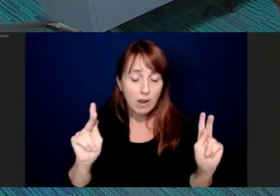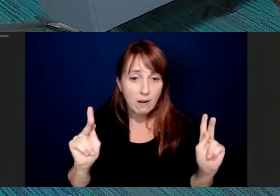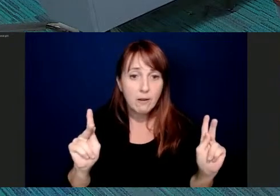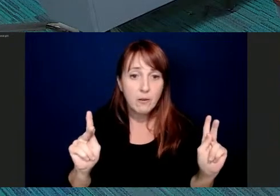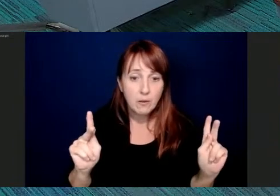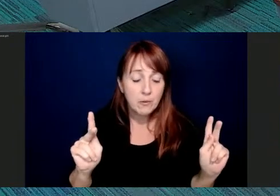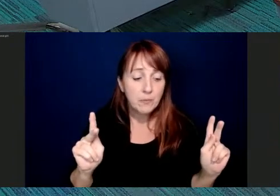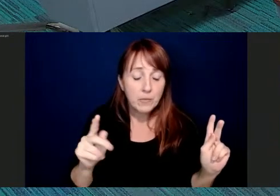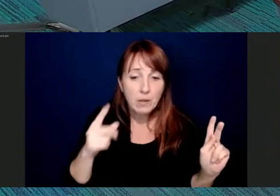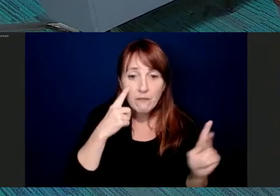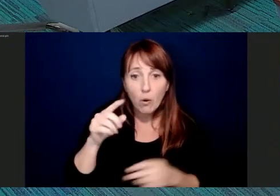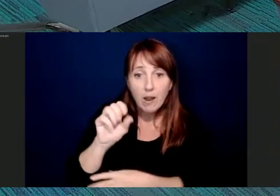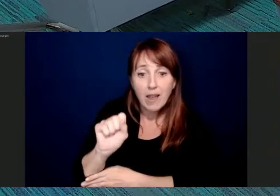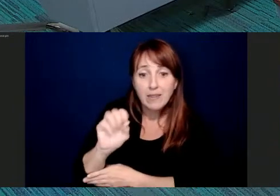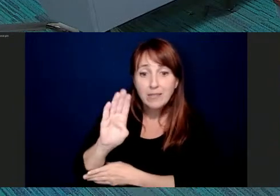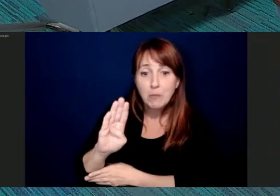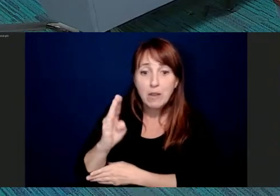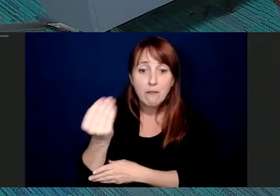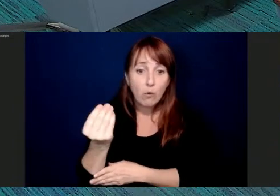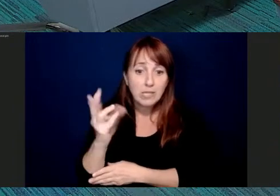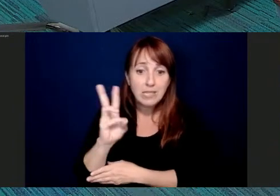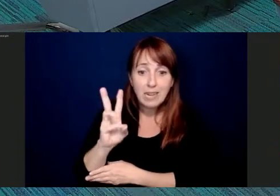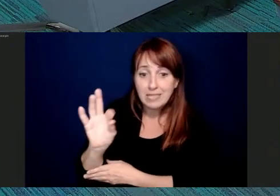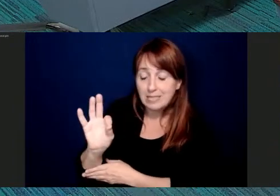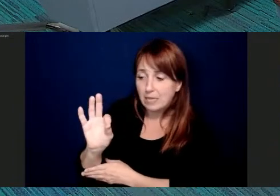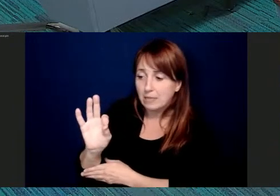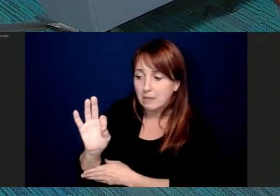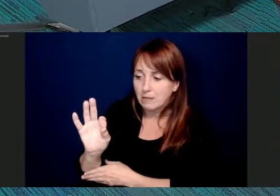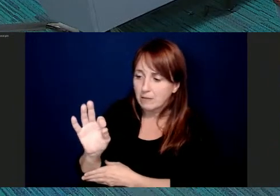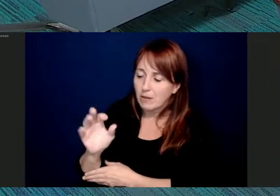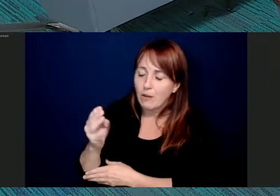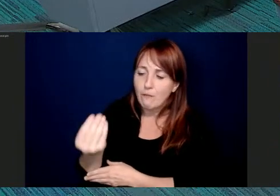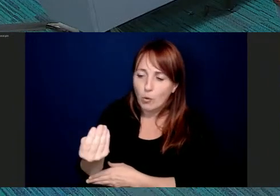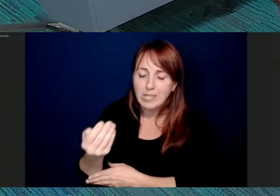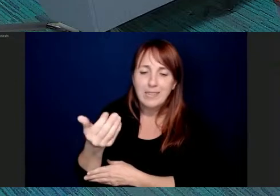for SB 1496 we have